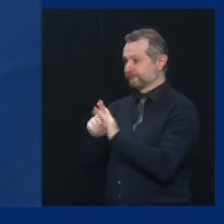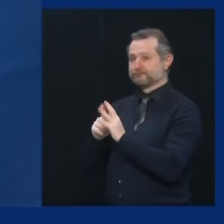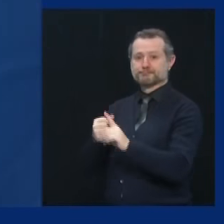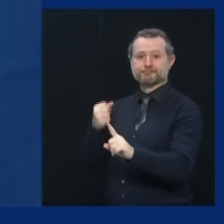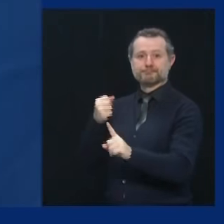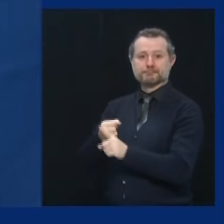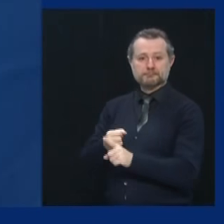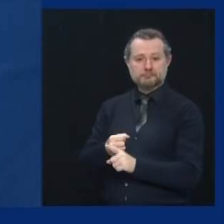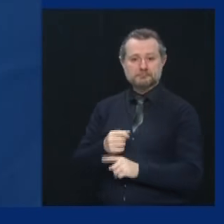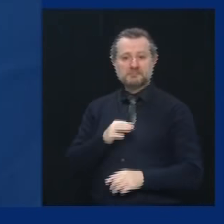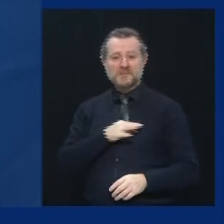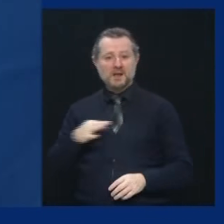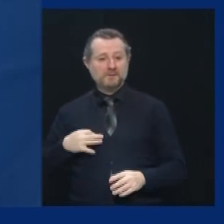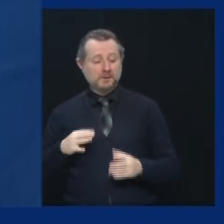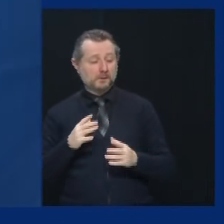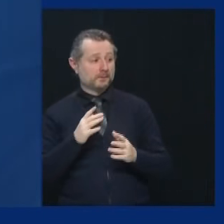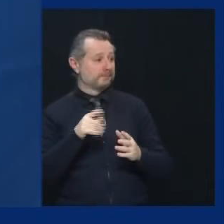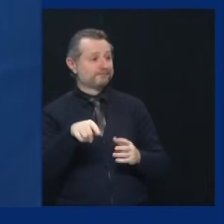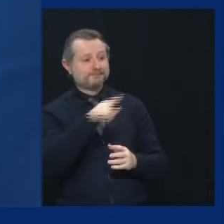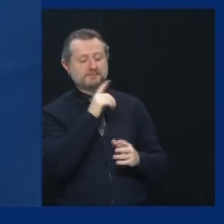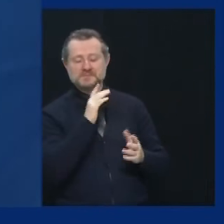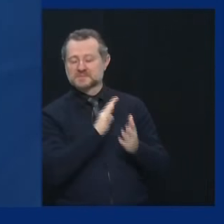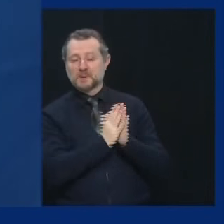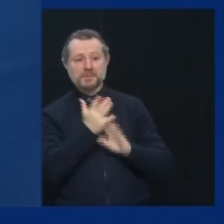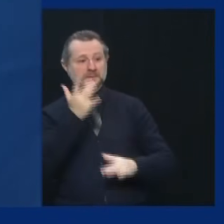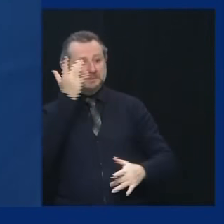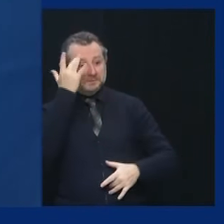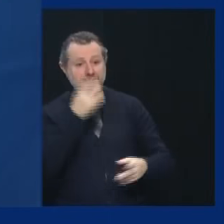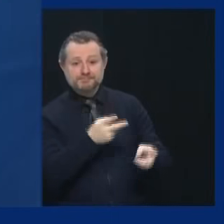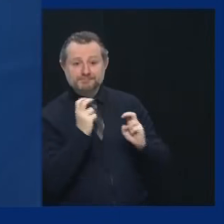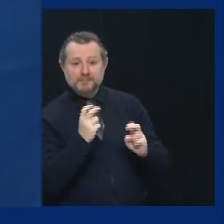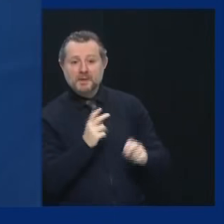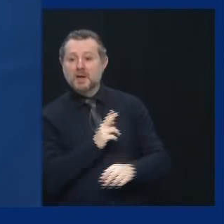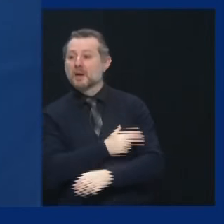IN NEWBURG.